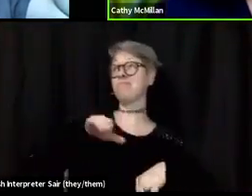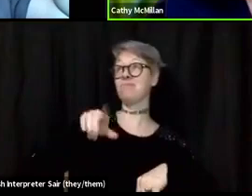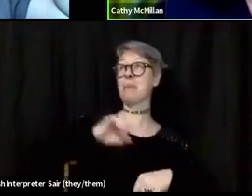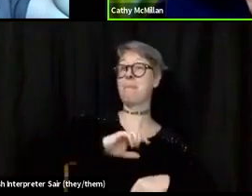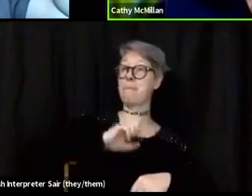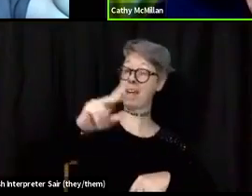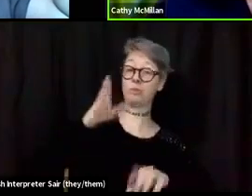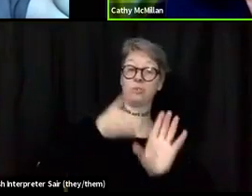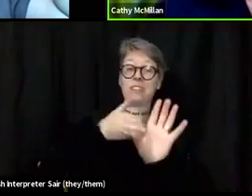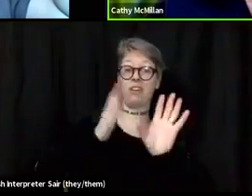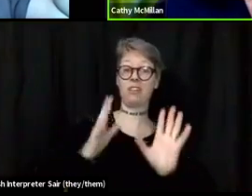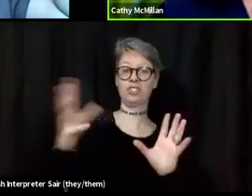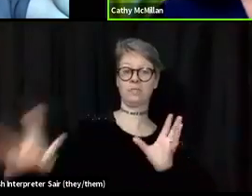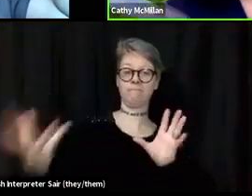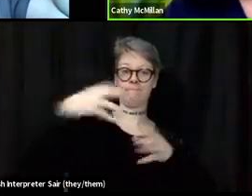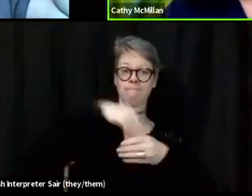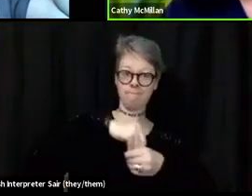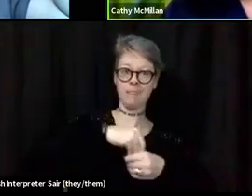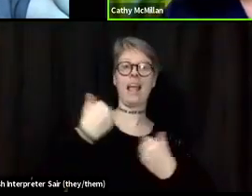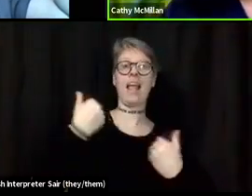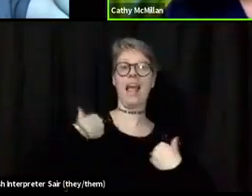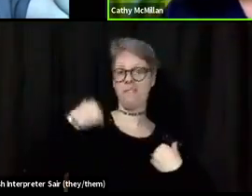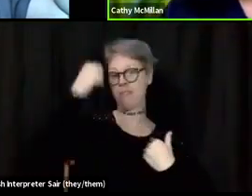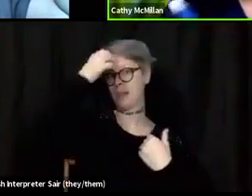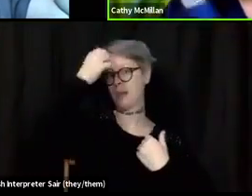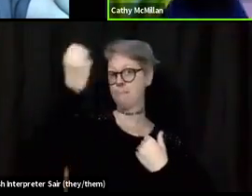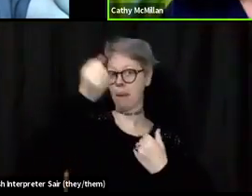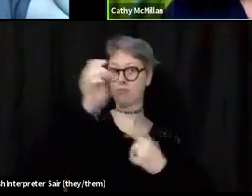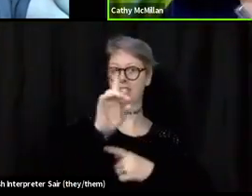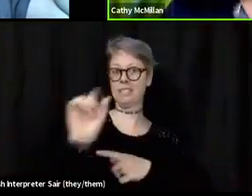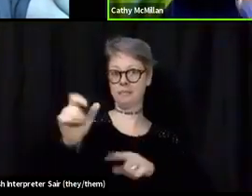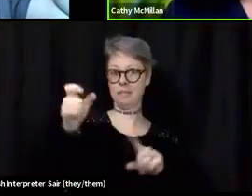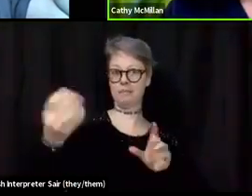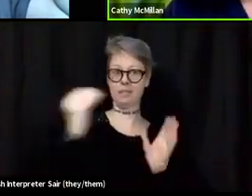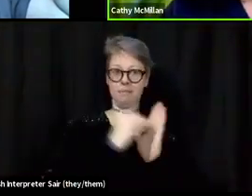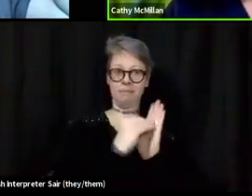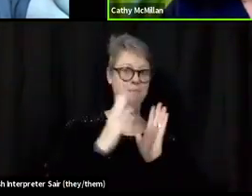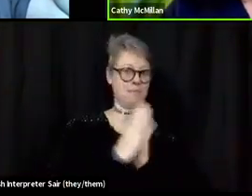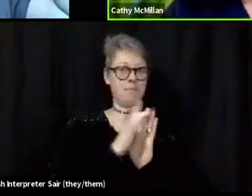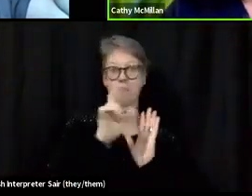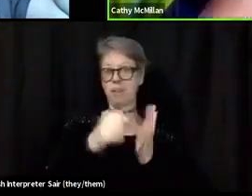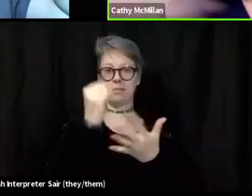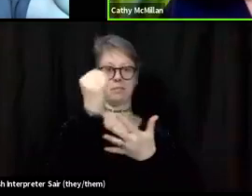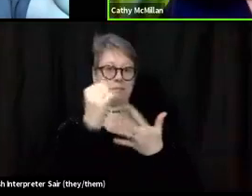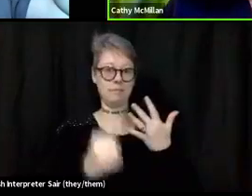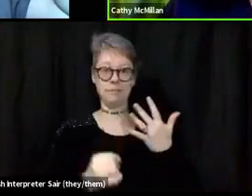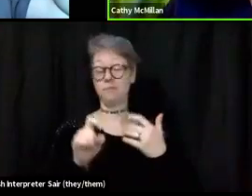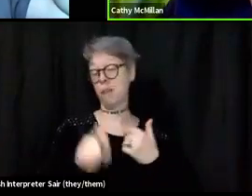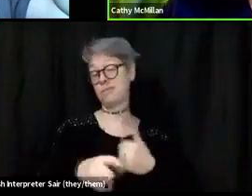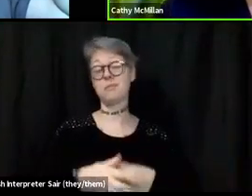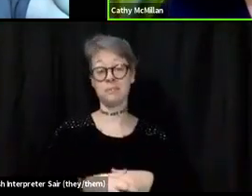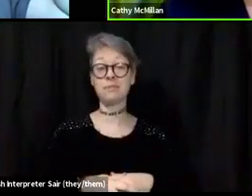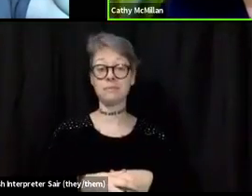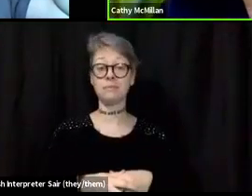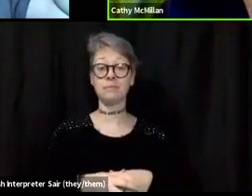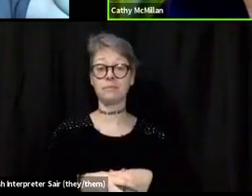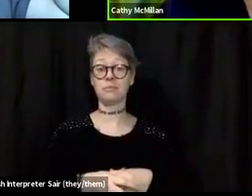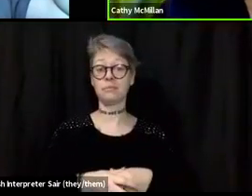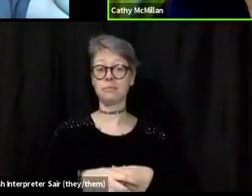So I said you need to go I said you need to go back to the psychology. t and t and he needs diagnosis t and he needs diagnosed as having a memory disability and having a memory disability, and this and that and the other